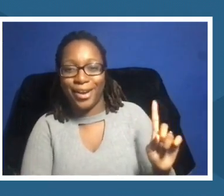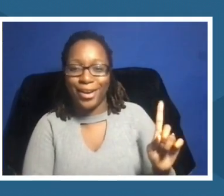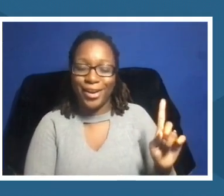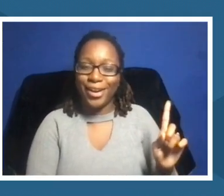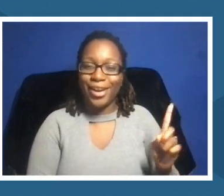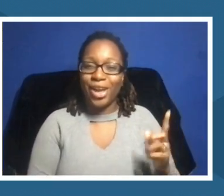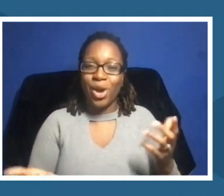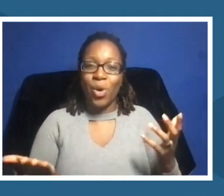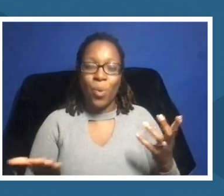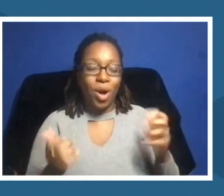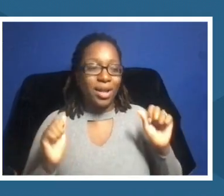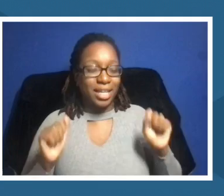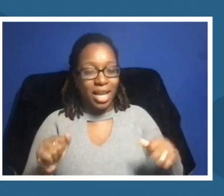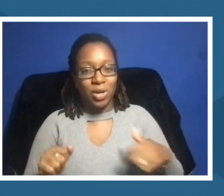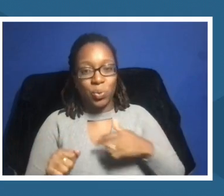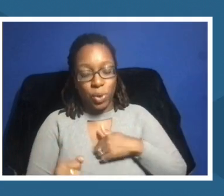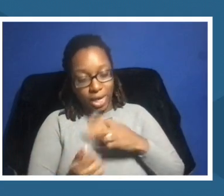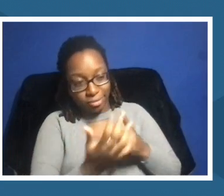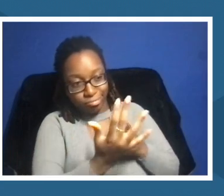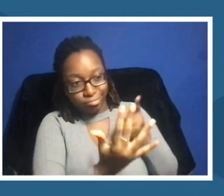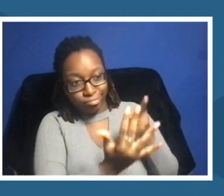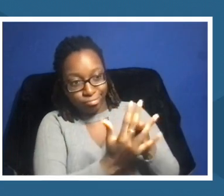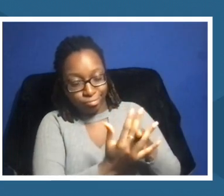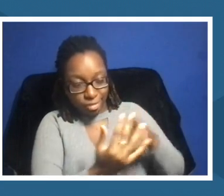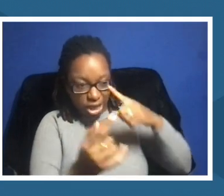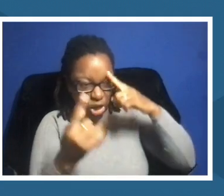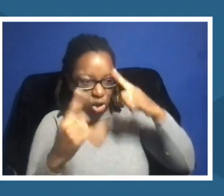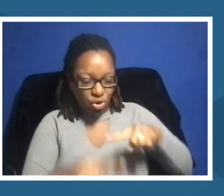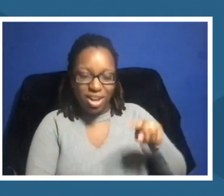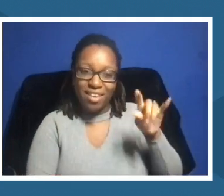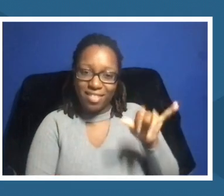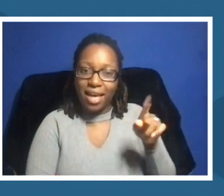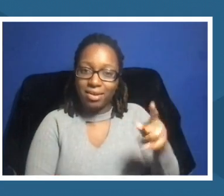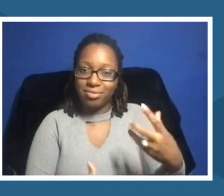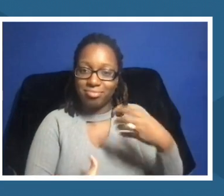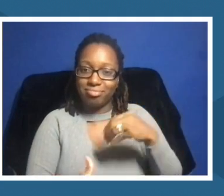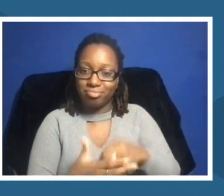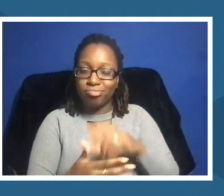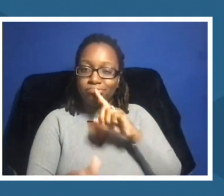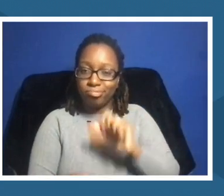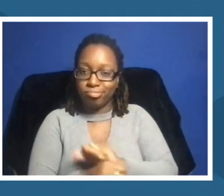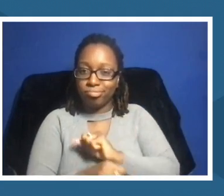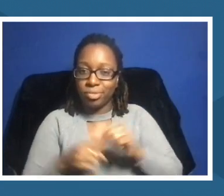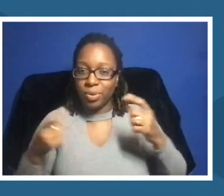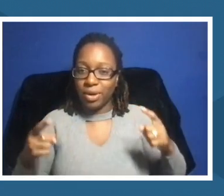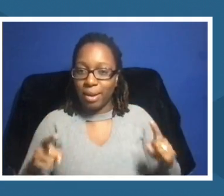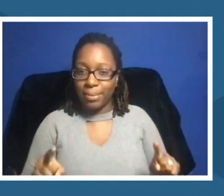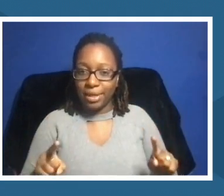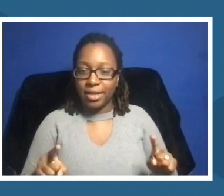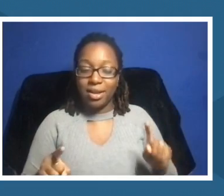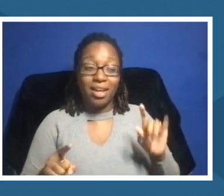can all point to and agree as part of our our reality uh and it's a skill